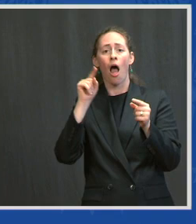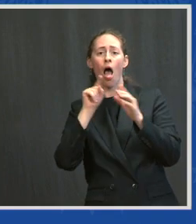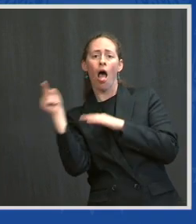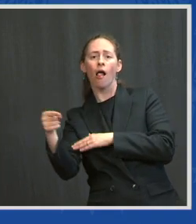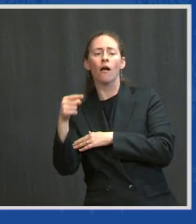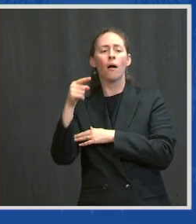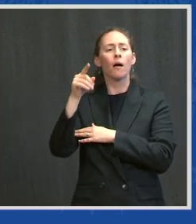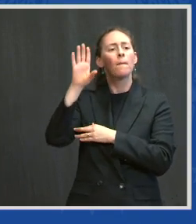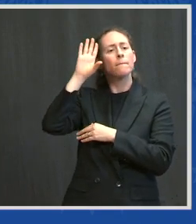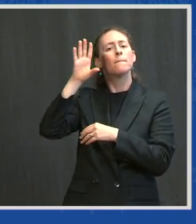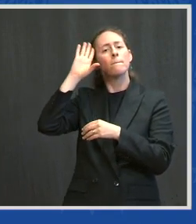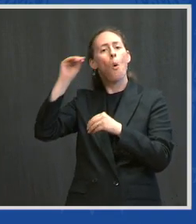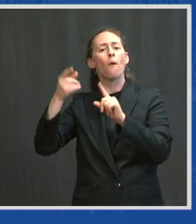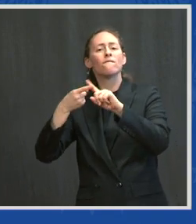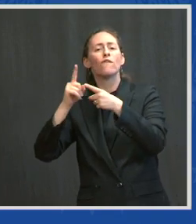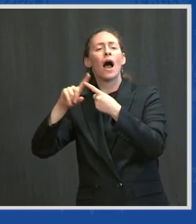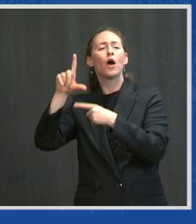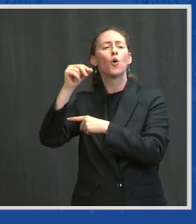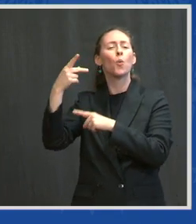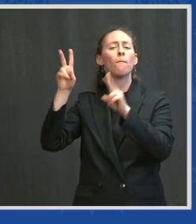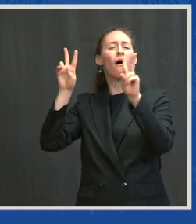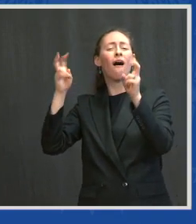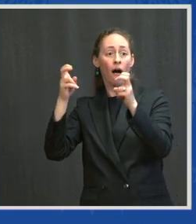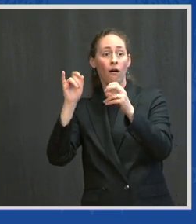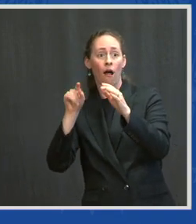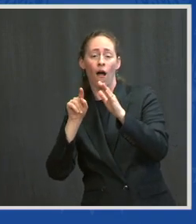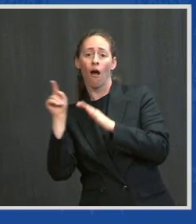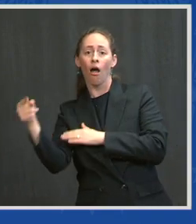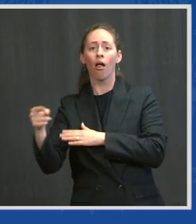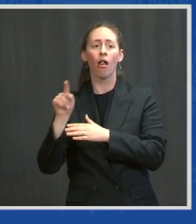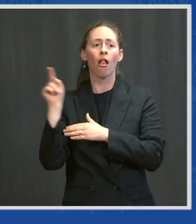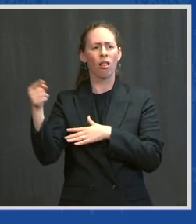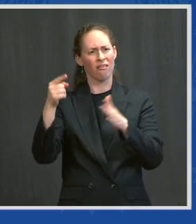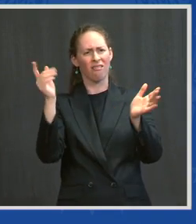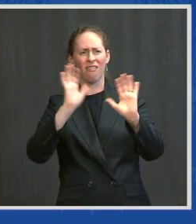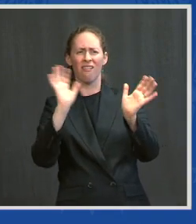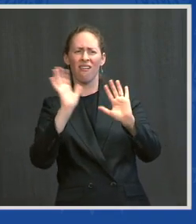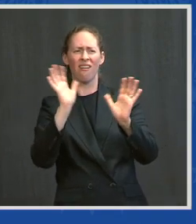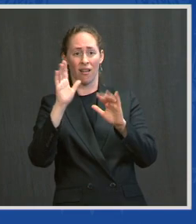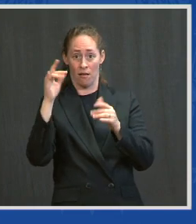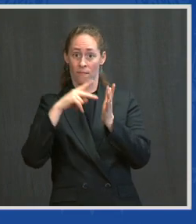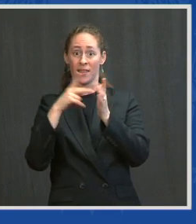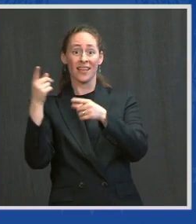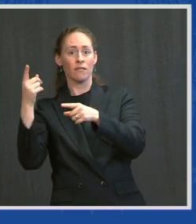to keep guns out of the hands of abusers. We added the provision saying, "If you have a stay-away order --